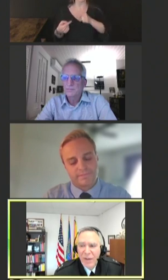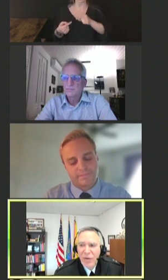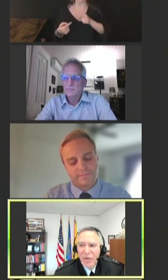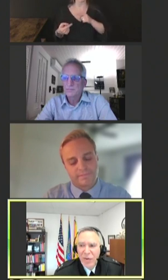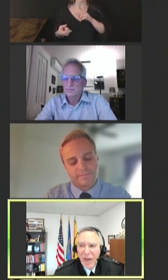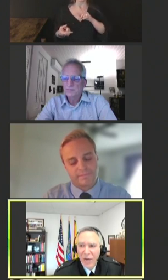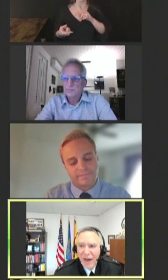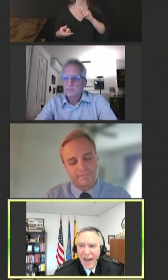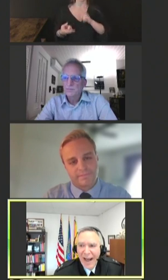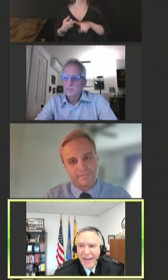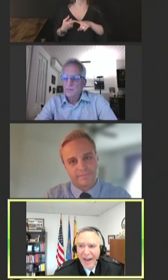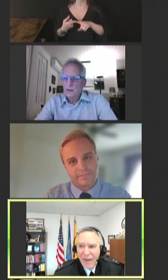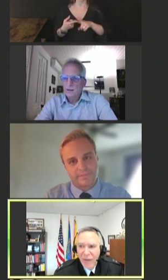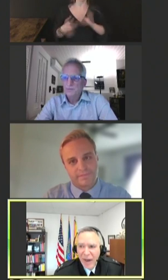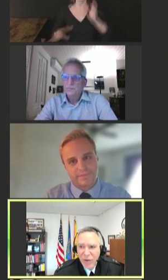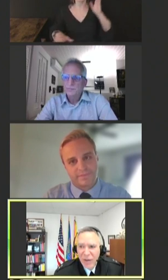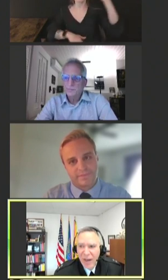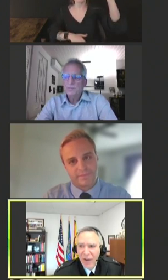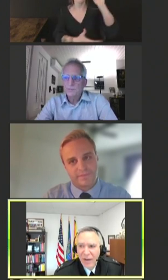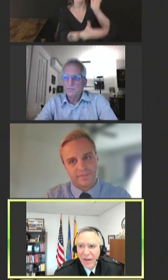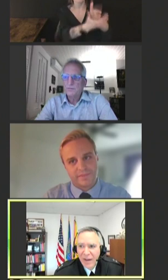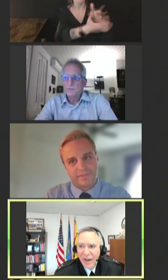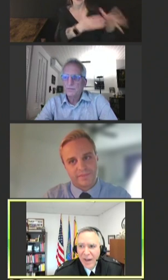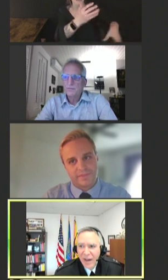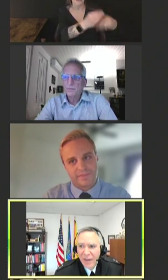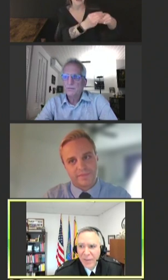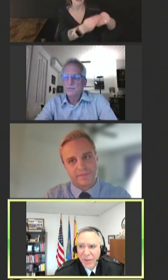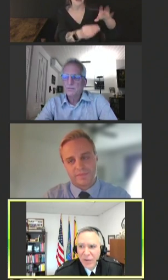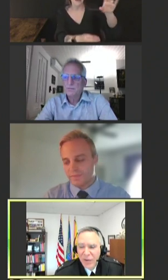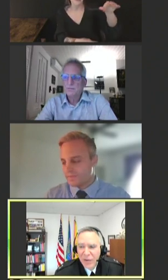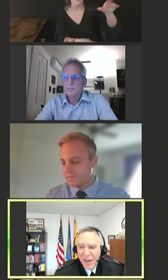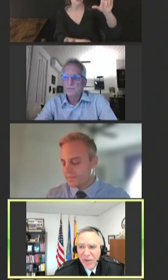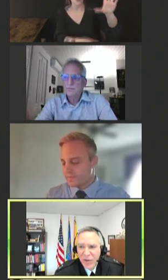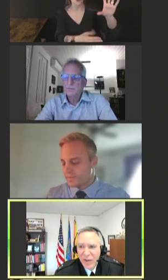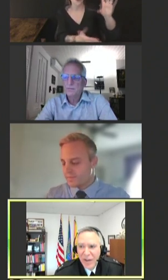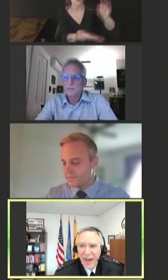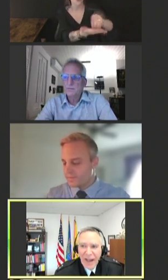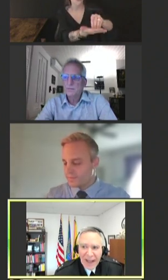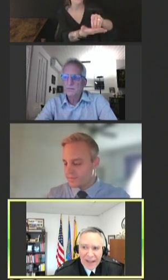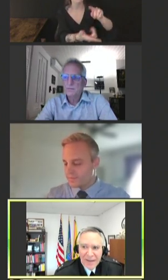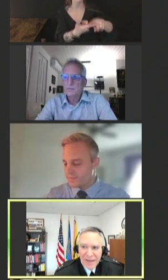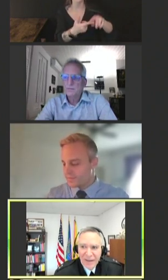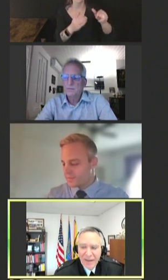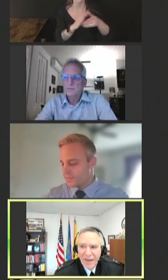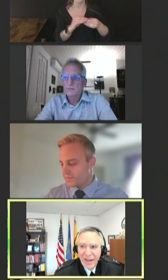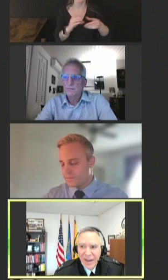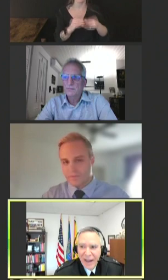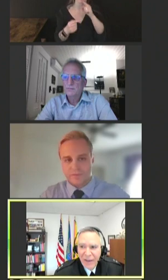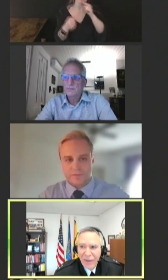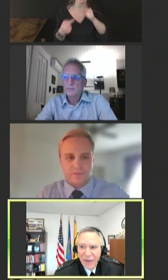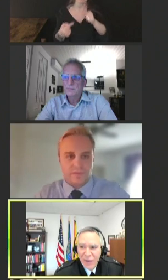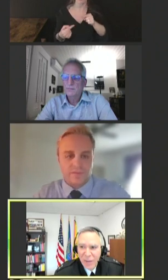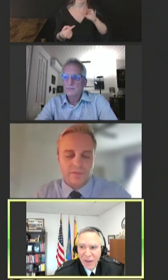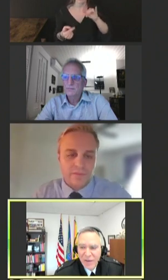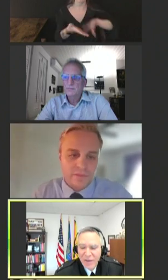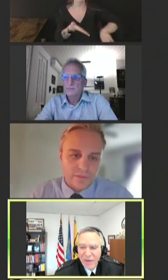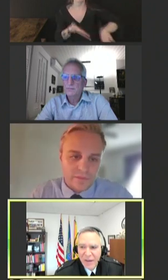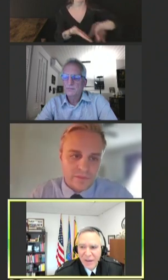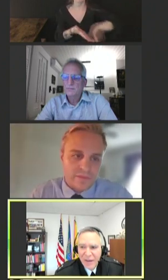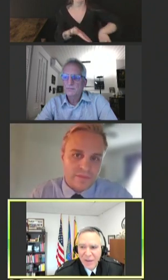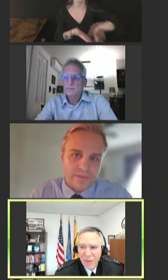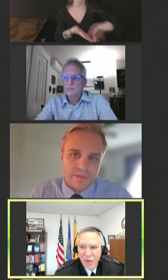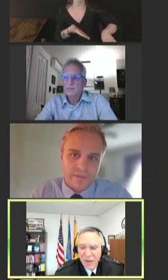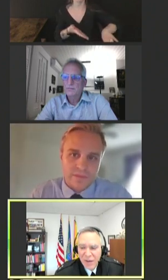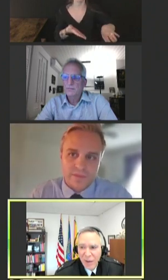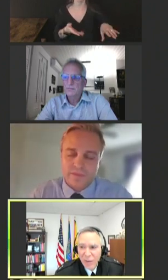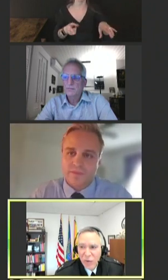interject or add that rationale to the messaging, as the evidence base is emerging. So, I would